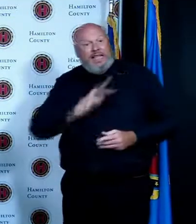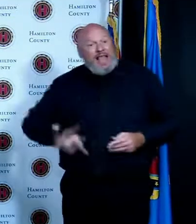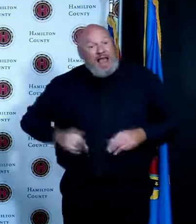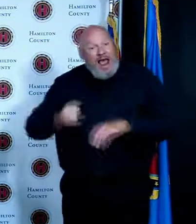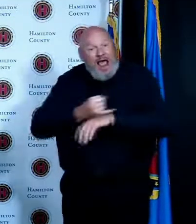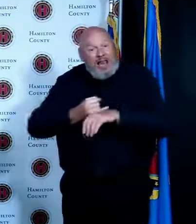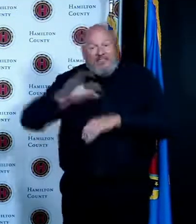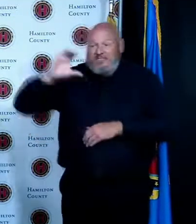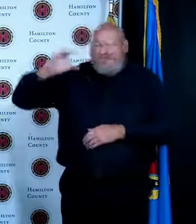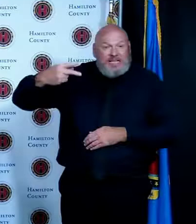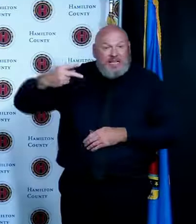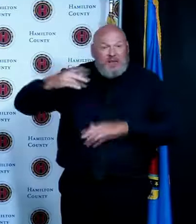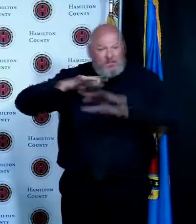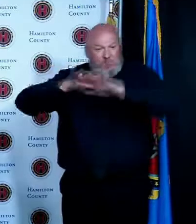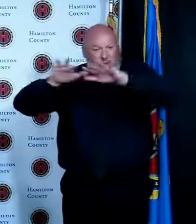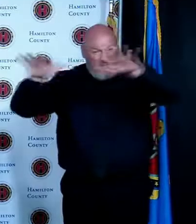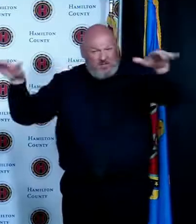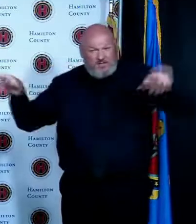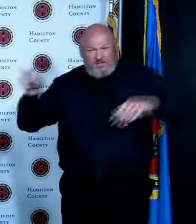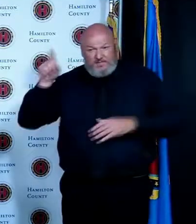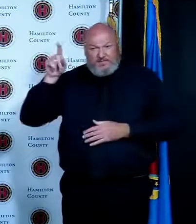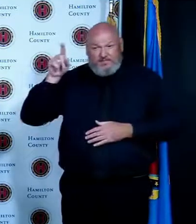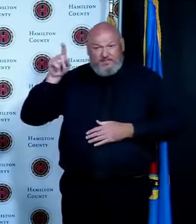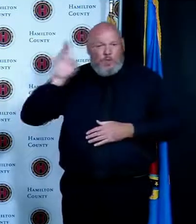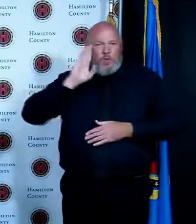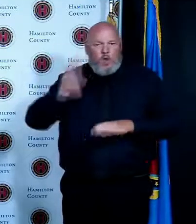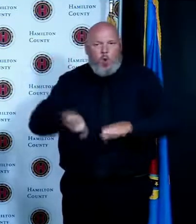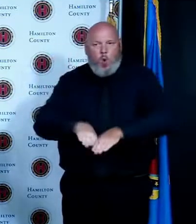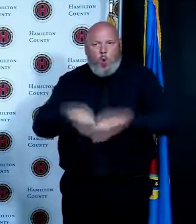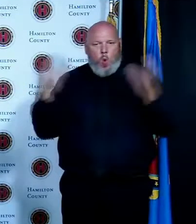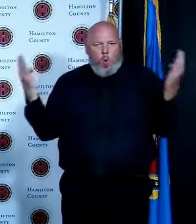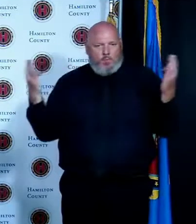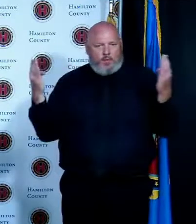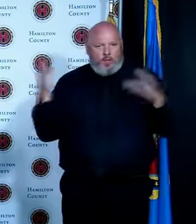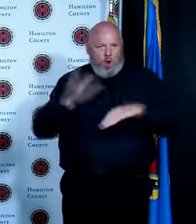separation of groups so you see in the rest restaurant industry we require no